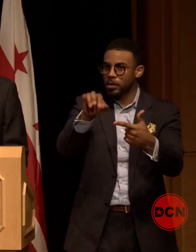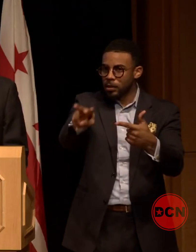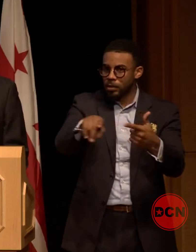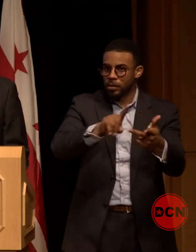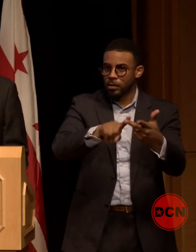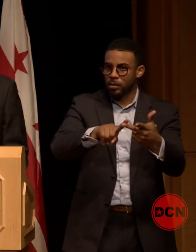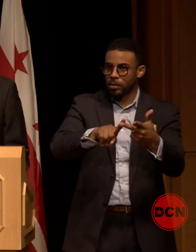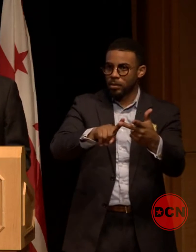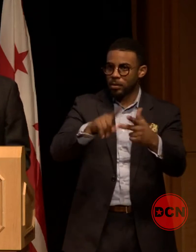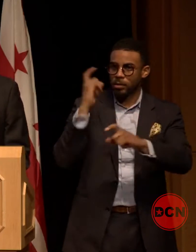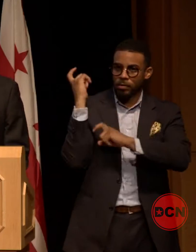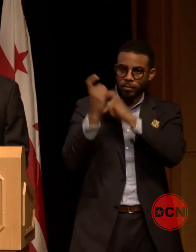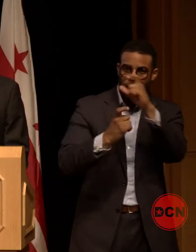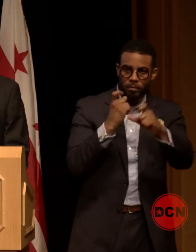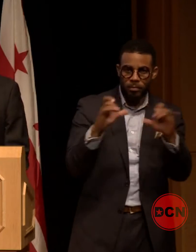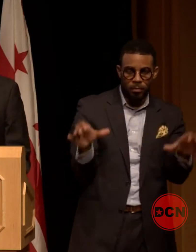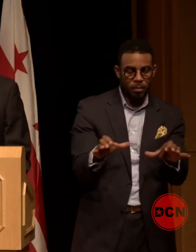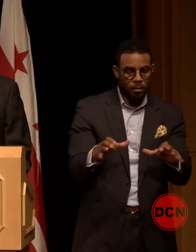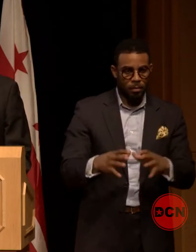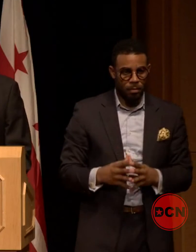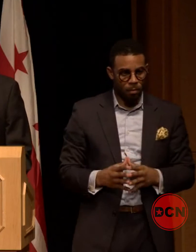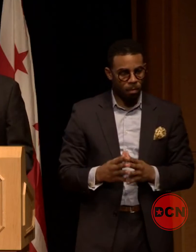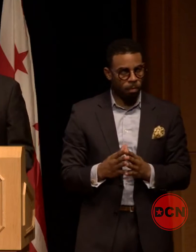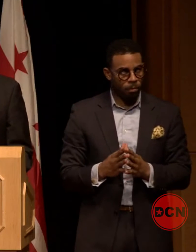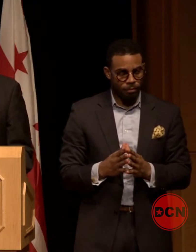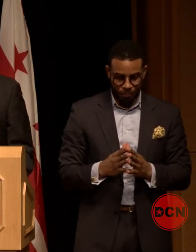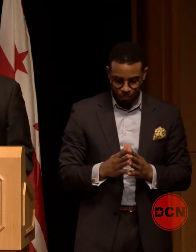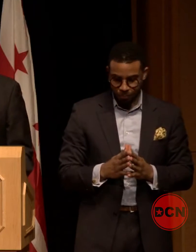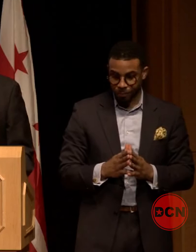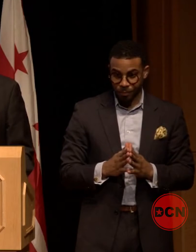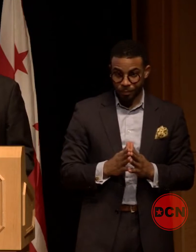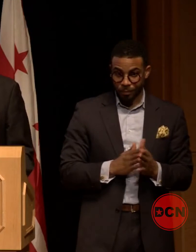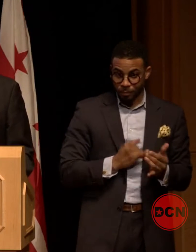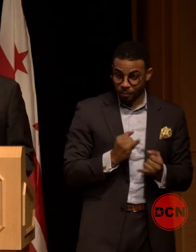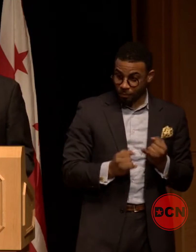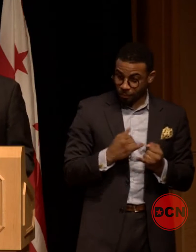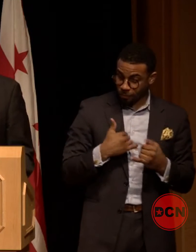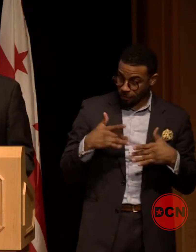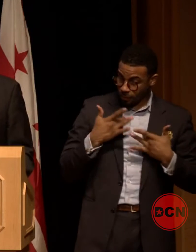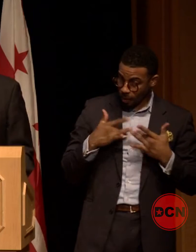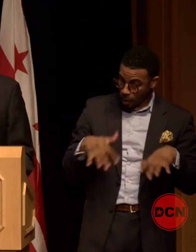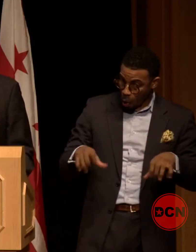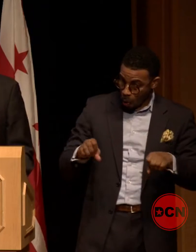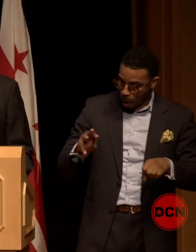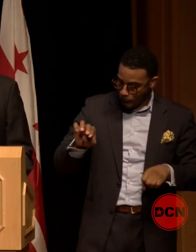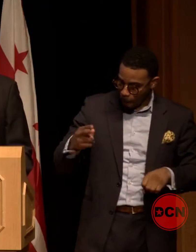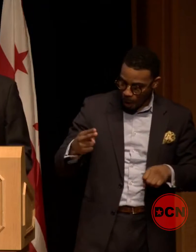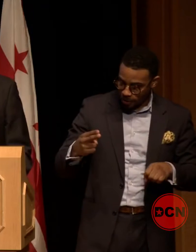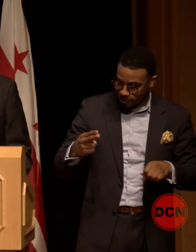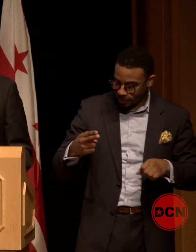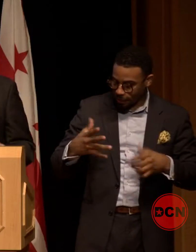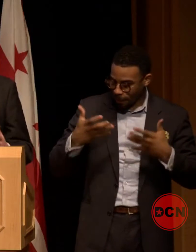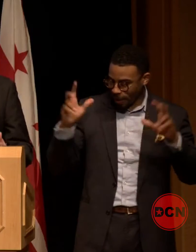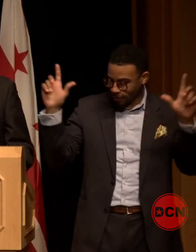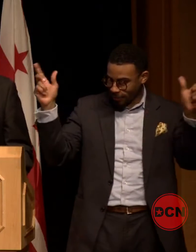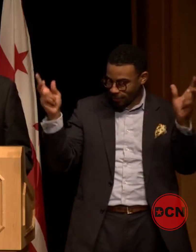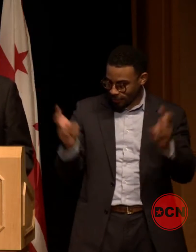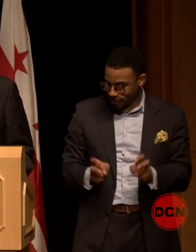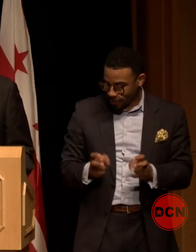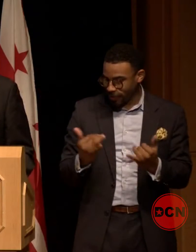PHILANTHROPIC ACTIVITIES. IN CLOSING WE'RE EXCITED TO HOST MARCH MADNESS HERE TODAY. IT IS THRILLING TO SEE SUCH A